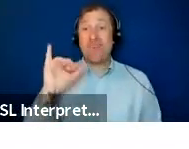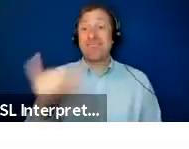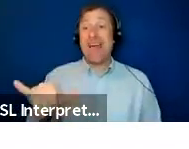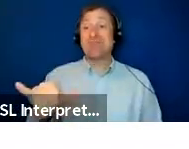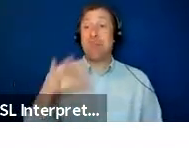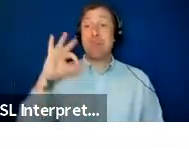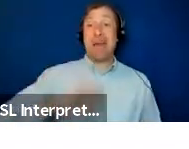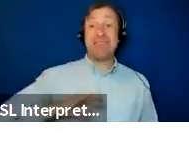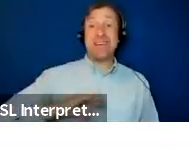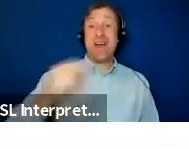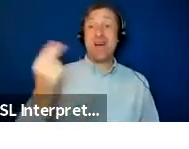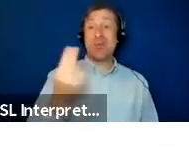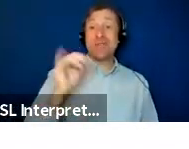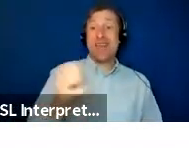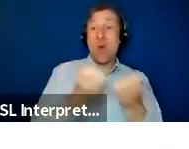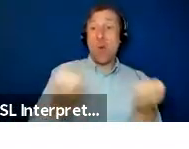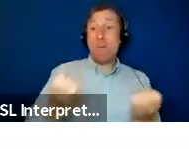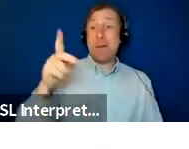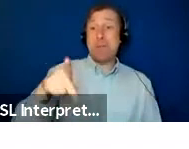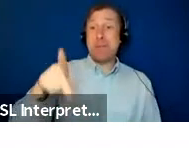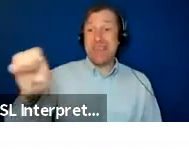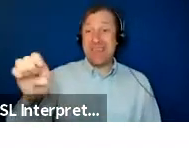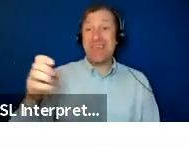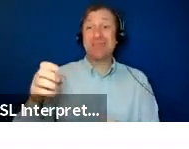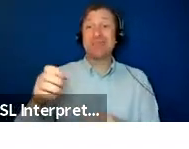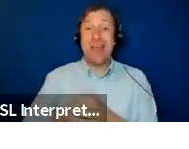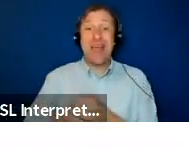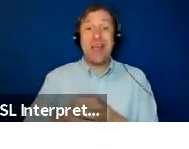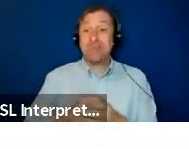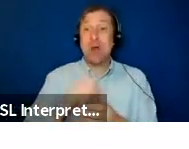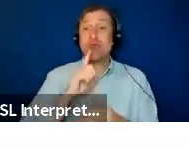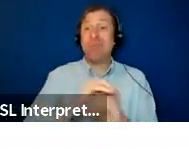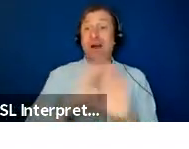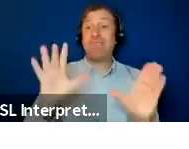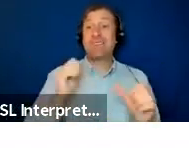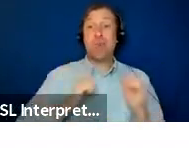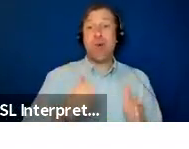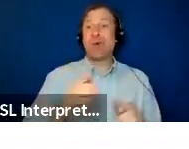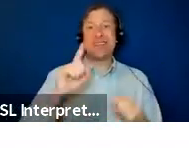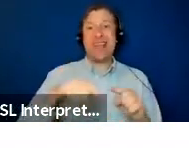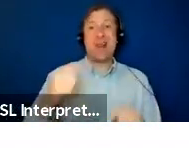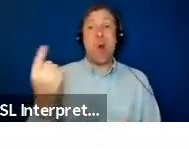And that is enshrined in the safety protocols as well. Obviously, performers will not always be able to use PPE.